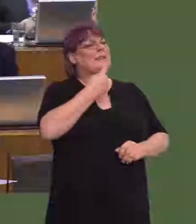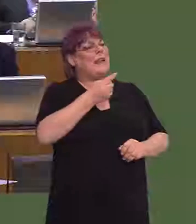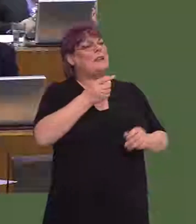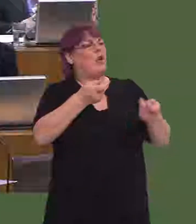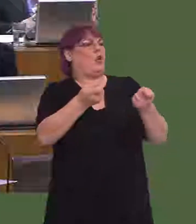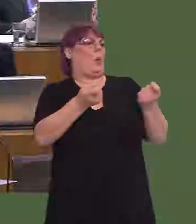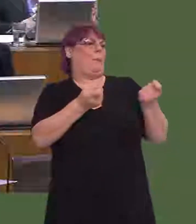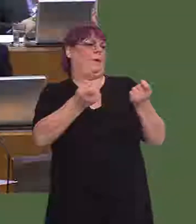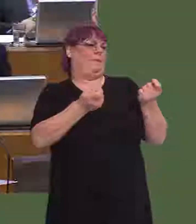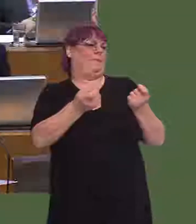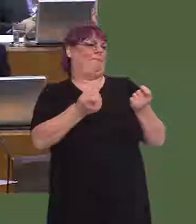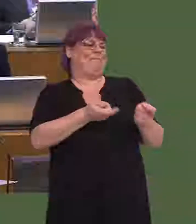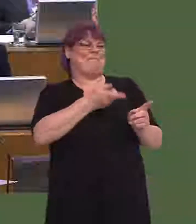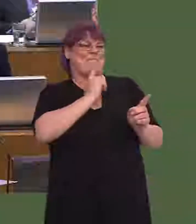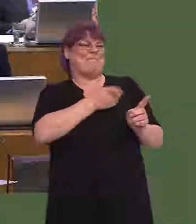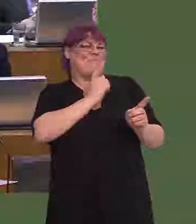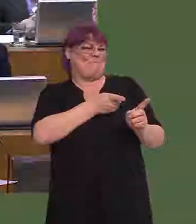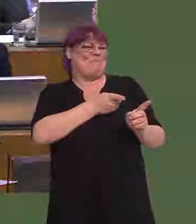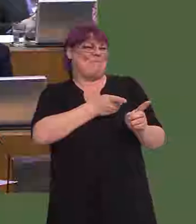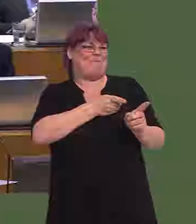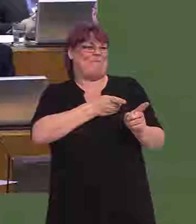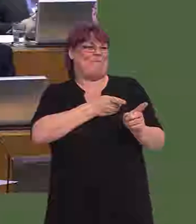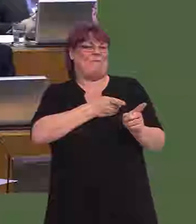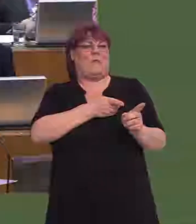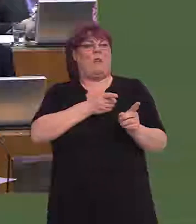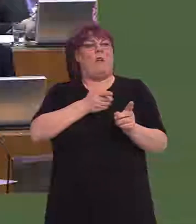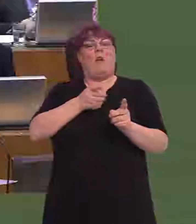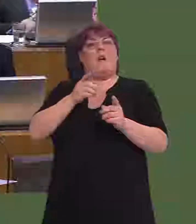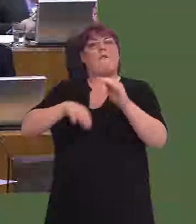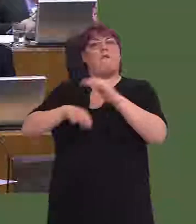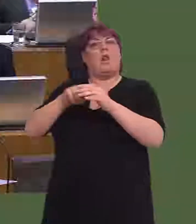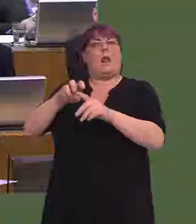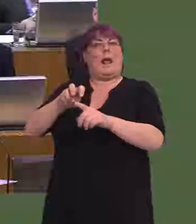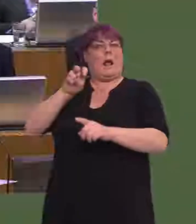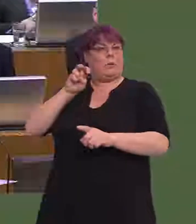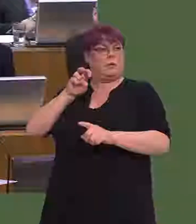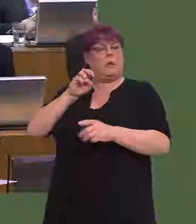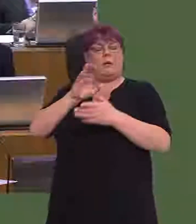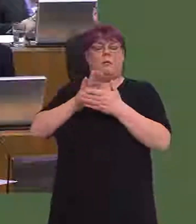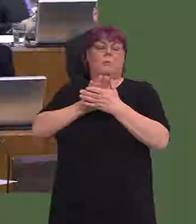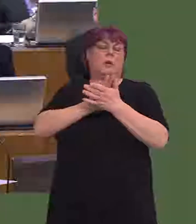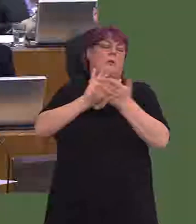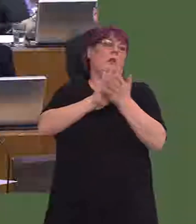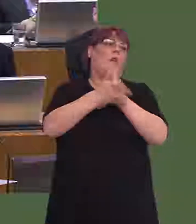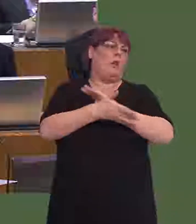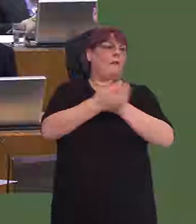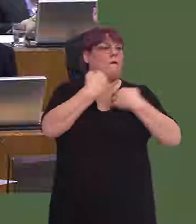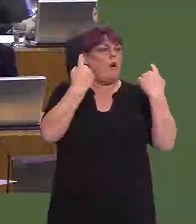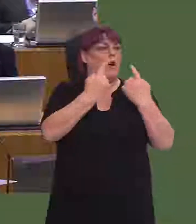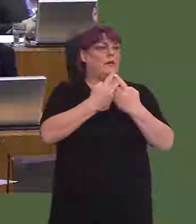'Cope'óthat's the whole point. A hard Brexit is a disaster. Sixty per cent of our exports go to that single market, 90 per cent of our food and